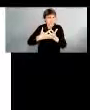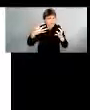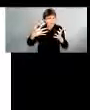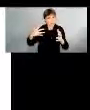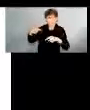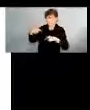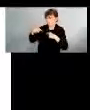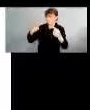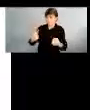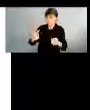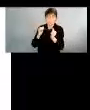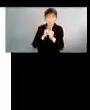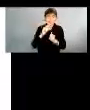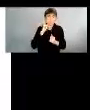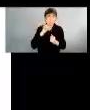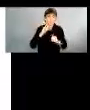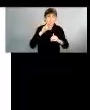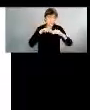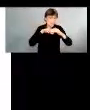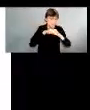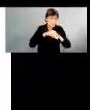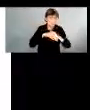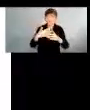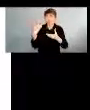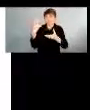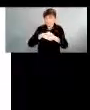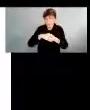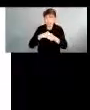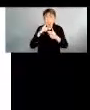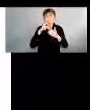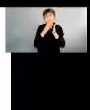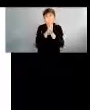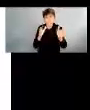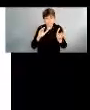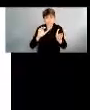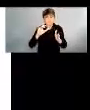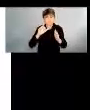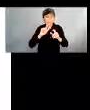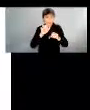and anti-racism in the public sphere, and this work also ties into this concept of nothing